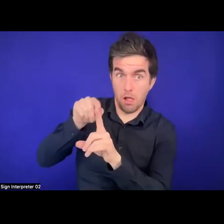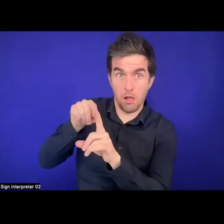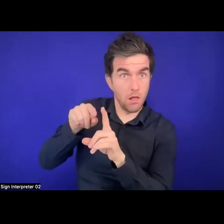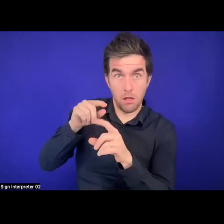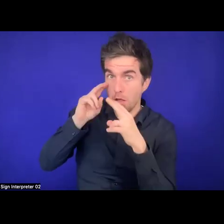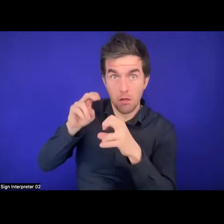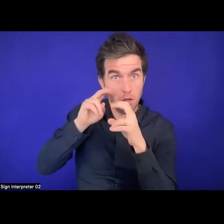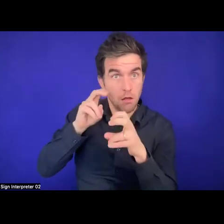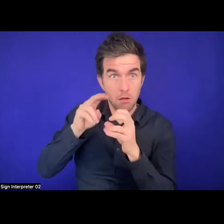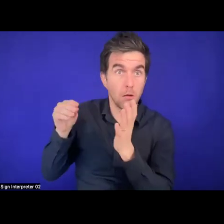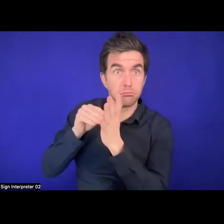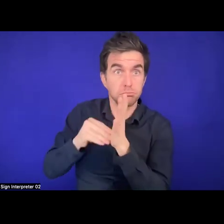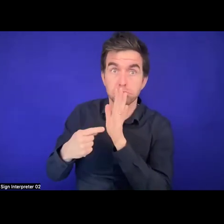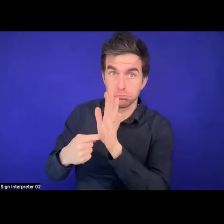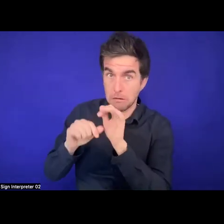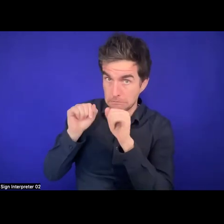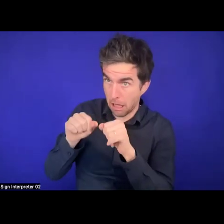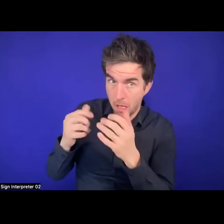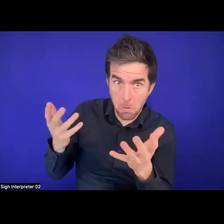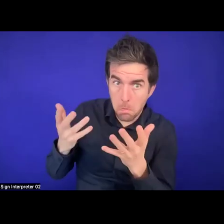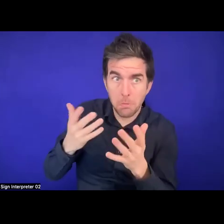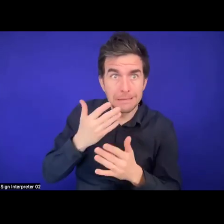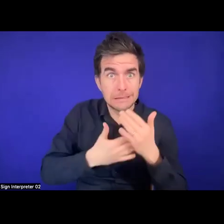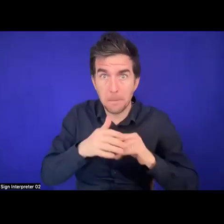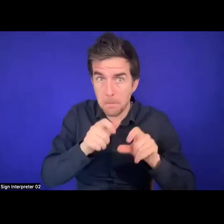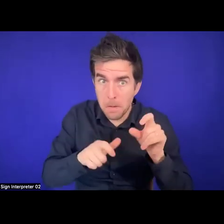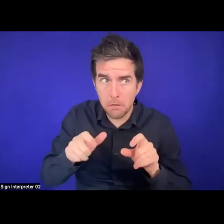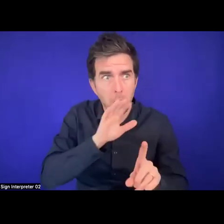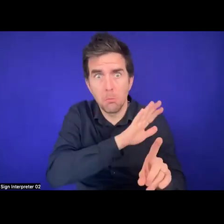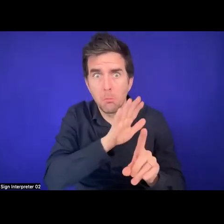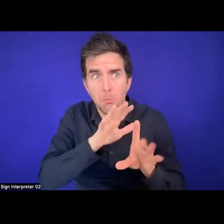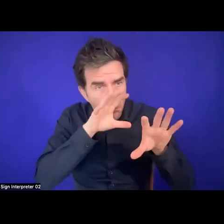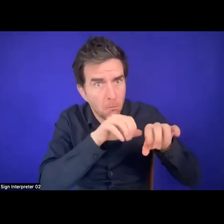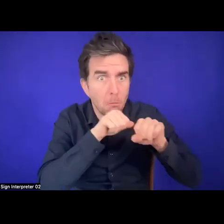that in the Philippines with Local Governments around doing a whole citizen generated